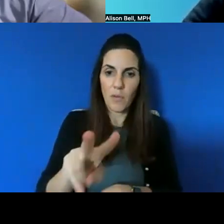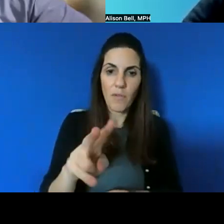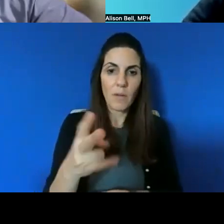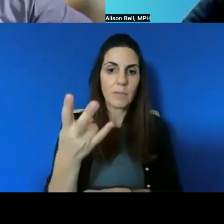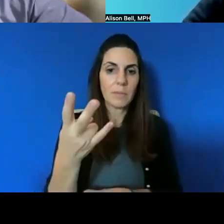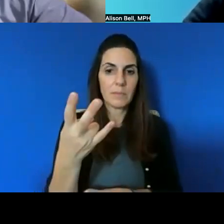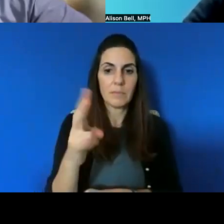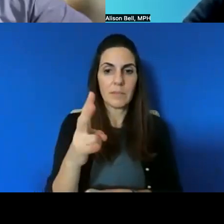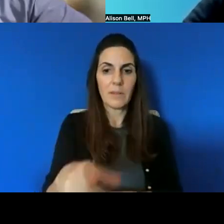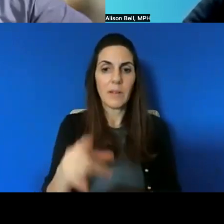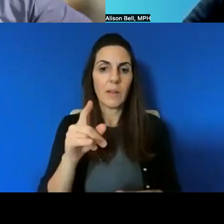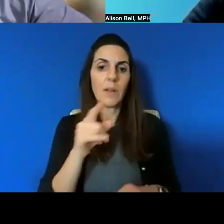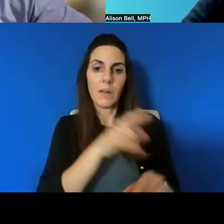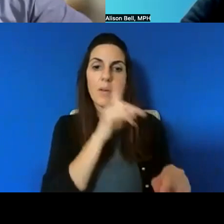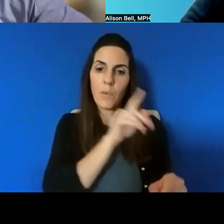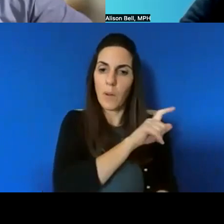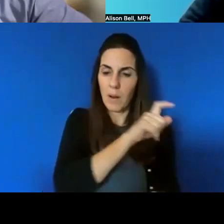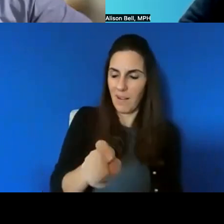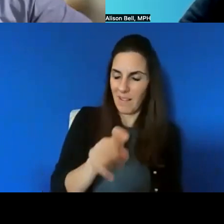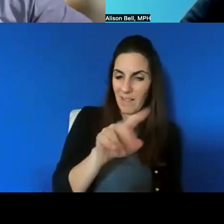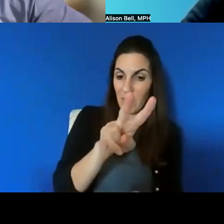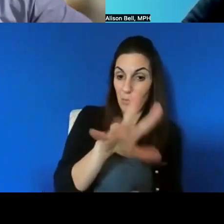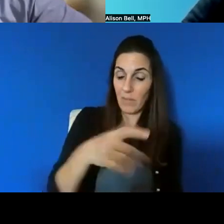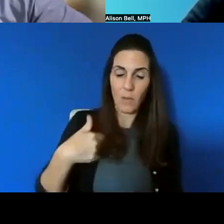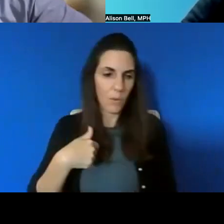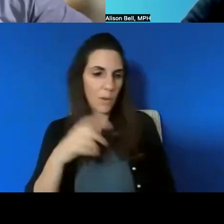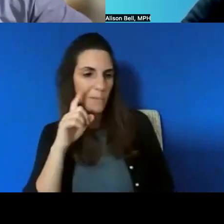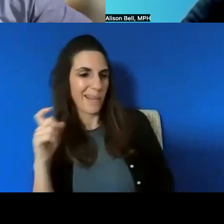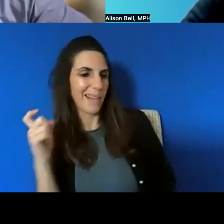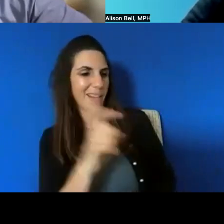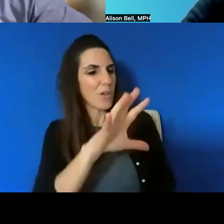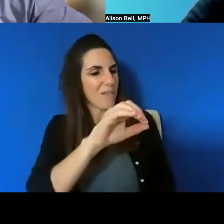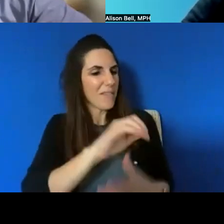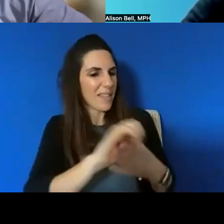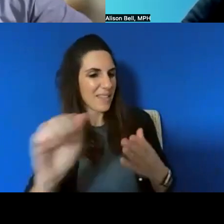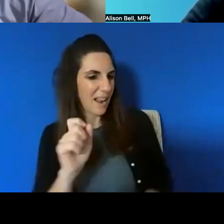to the account we'll chip in a $50 contribution as saying welcome and hopefully get you on your way